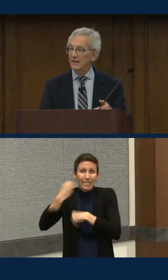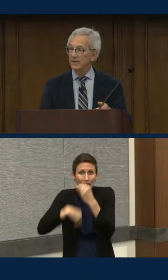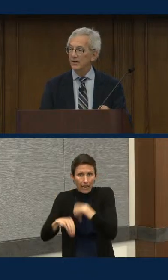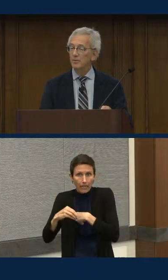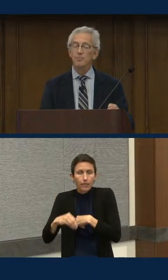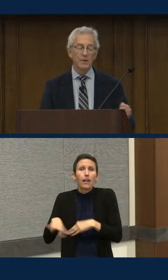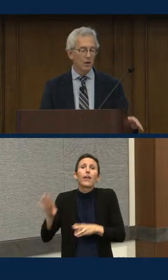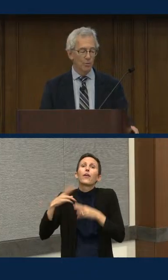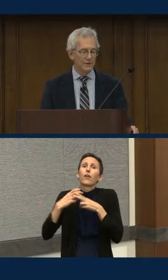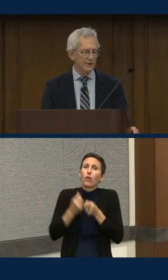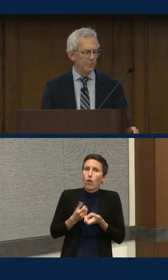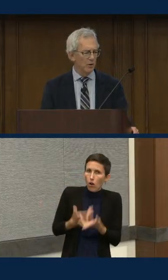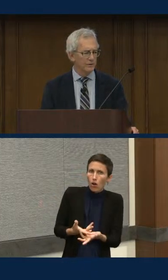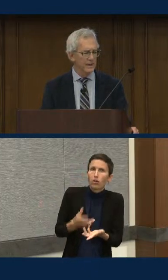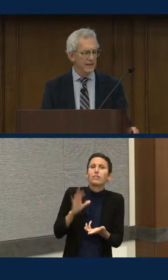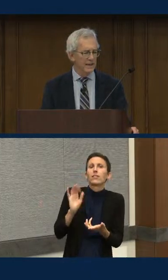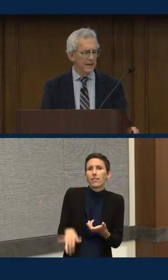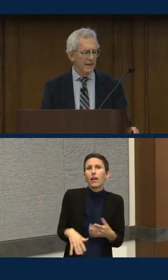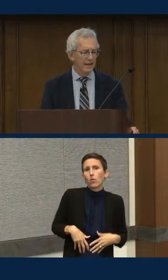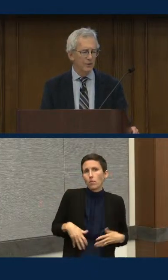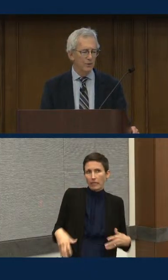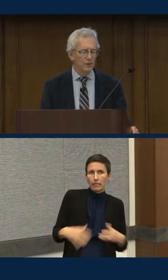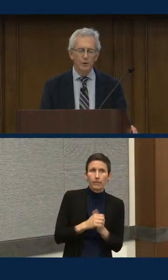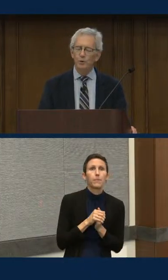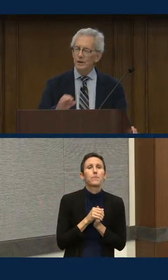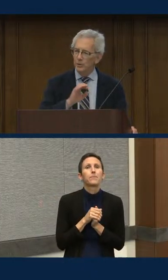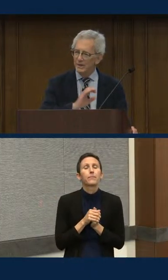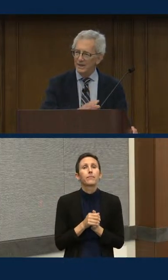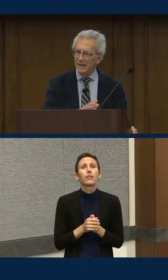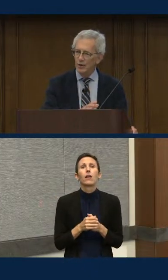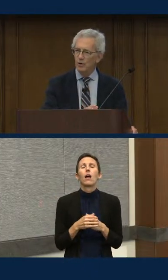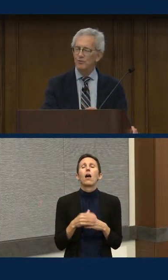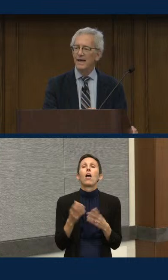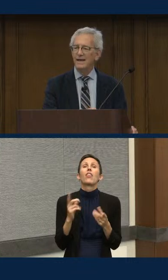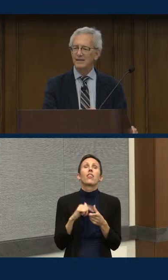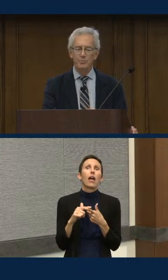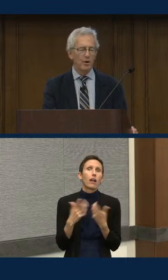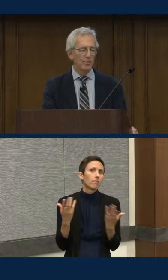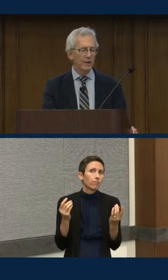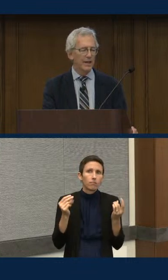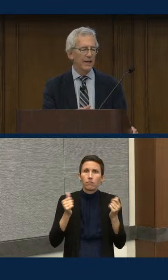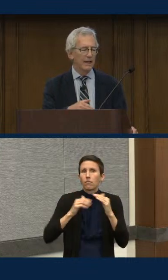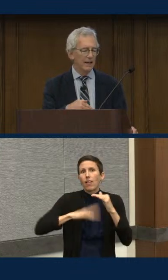the hyper seen in the obesity